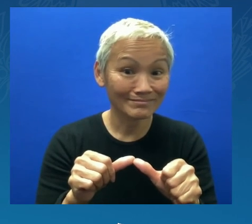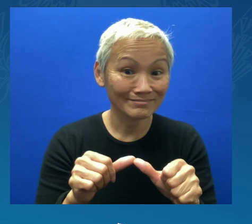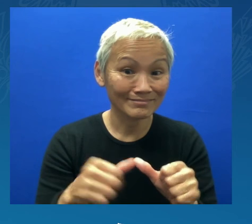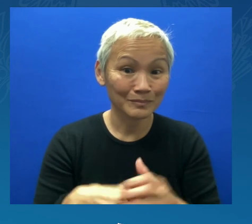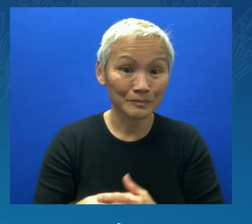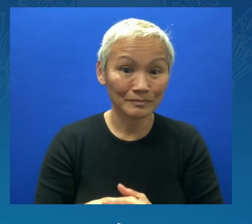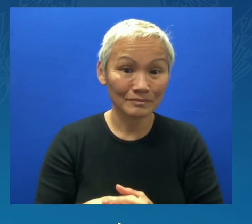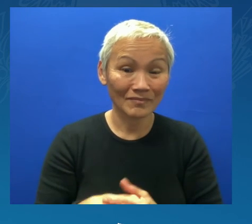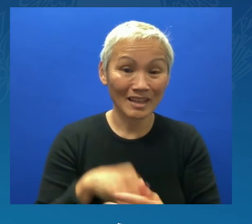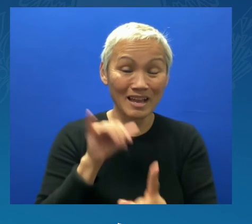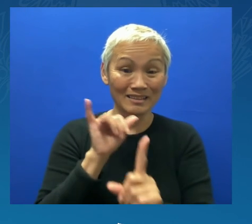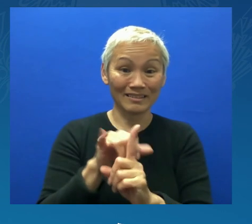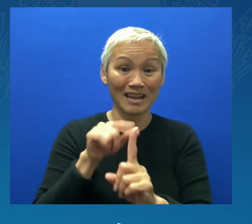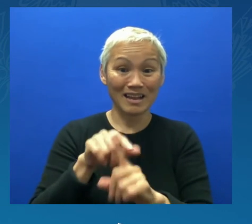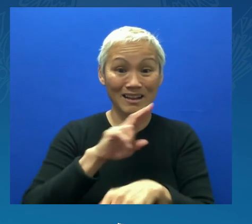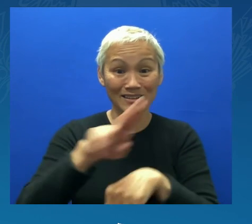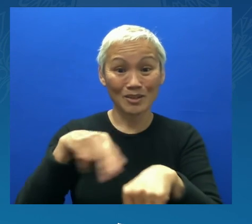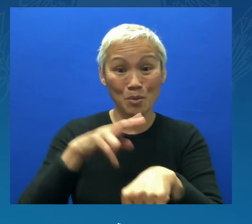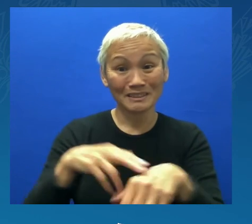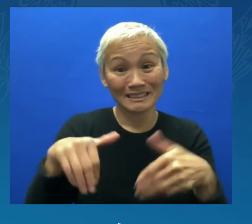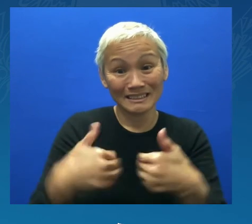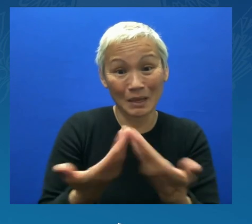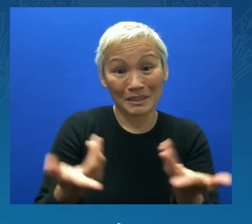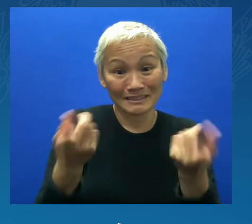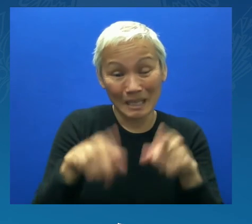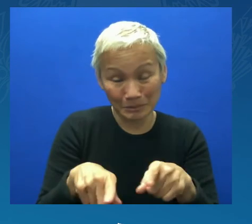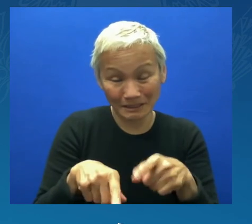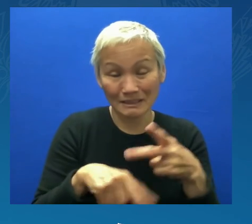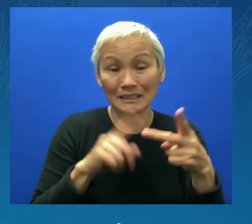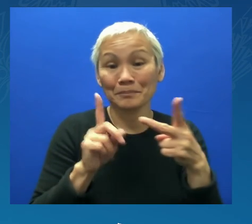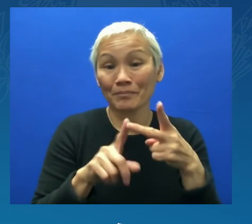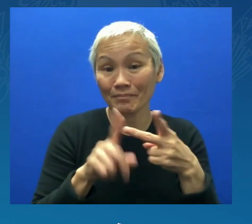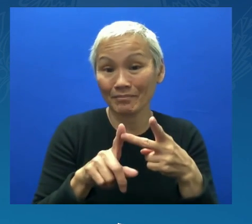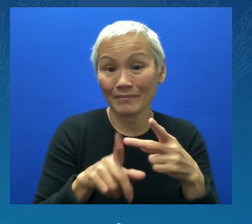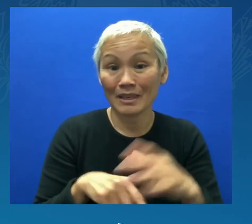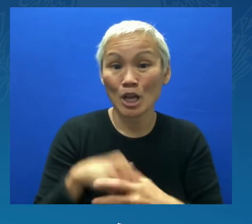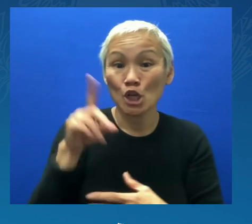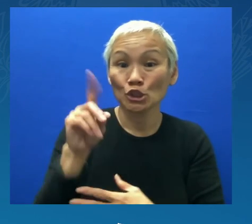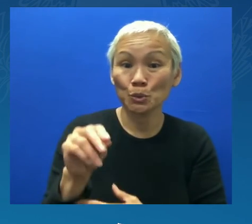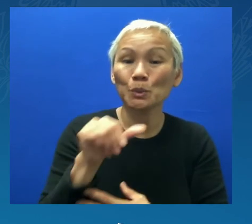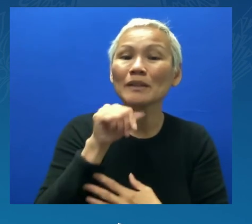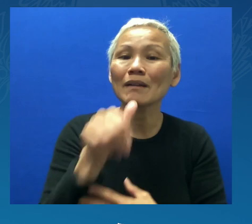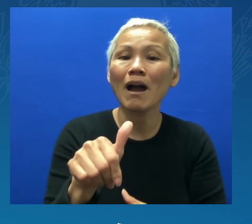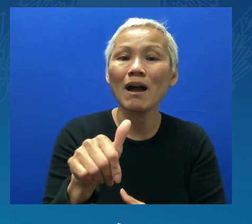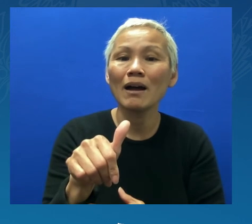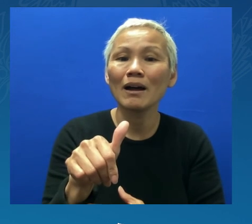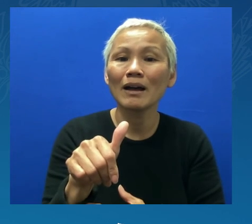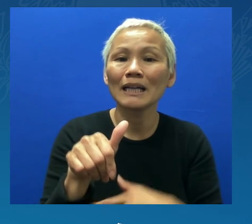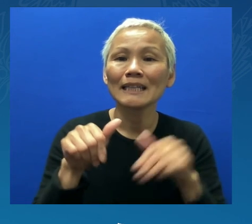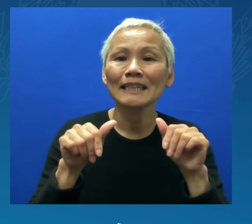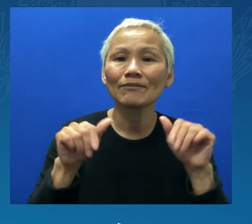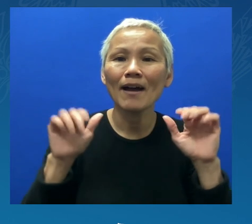So, the second point then is, do not despair. Do not throw up your hands